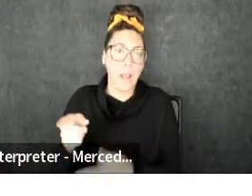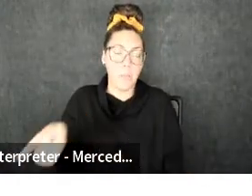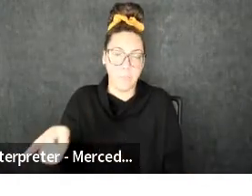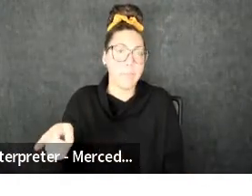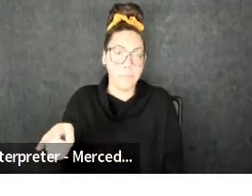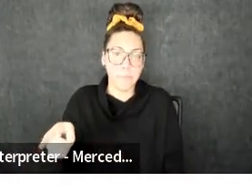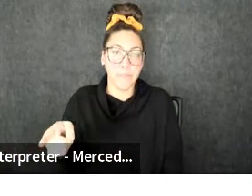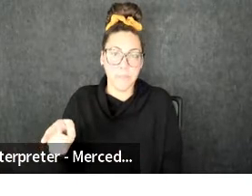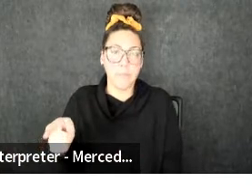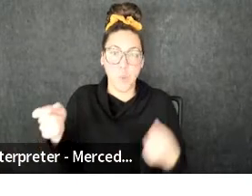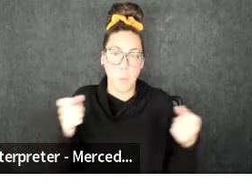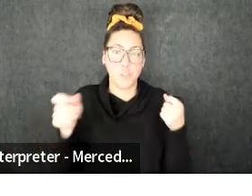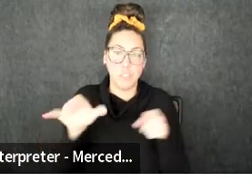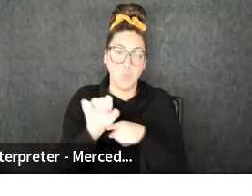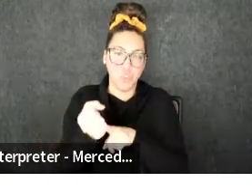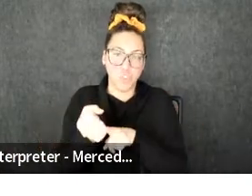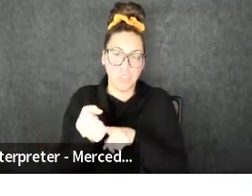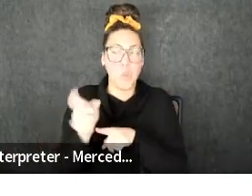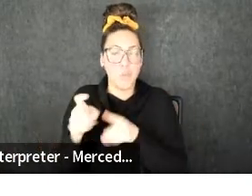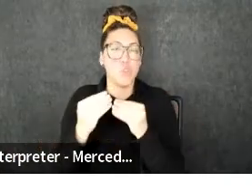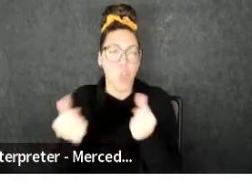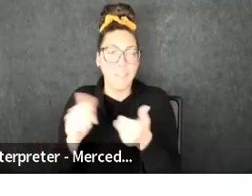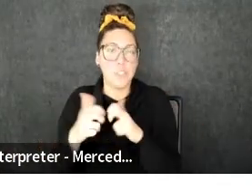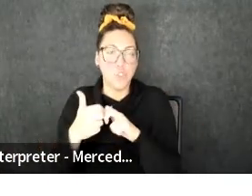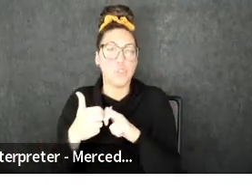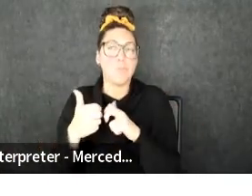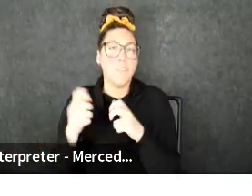to manage that and when we get to where power I'll talk about